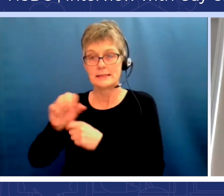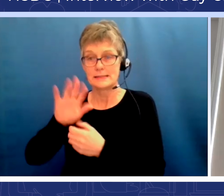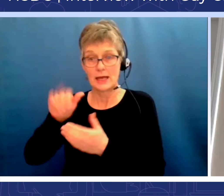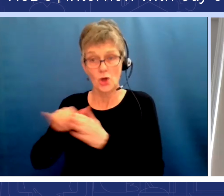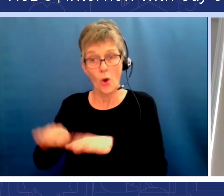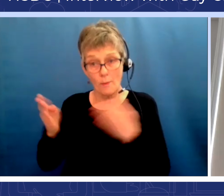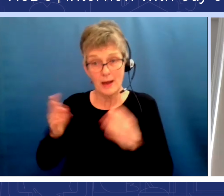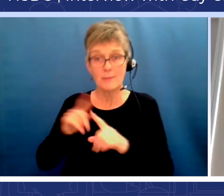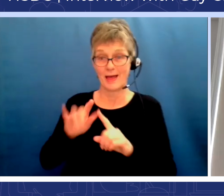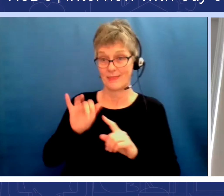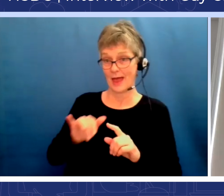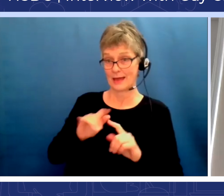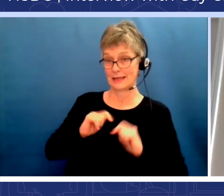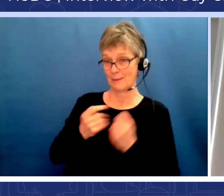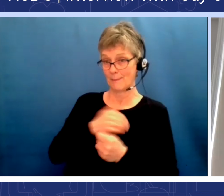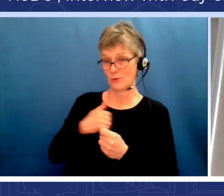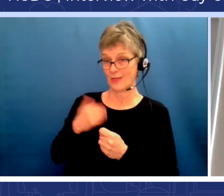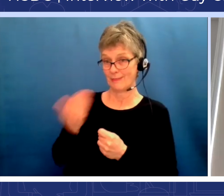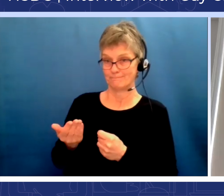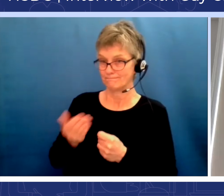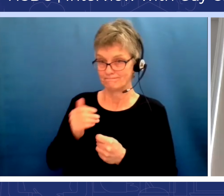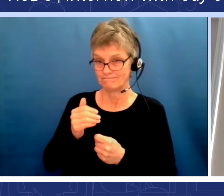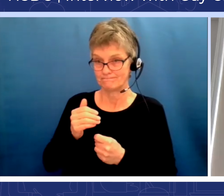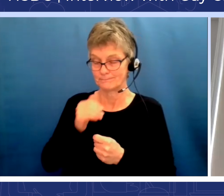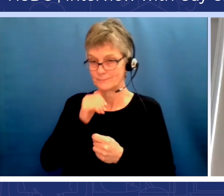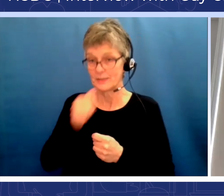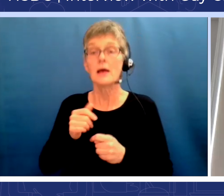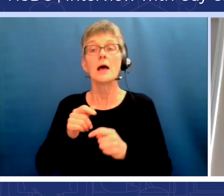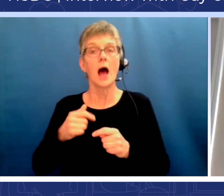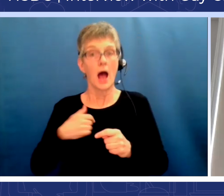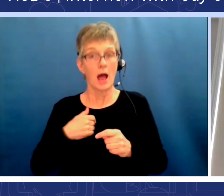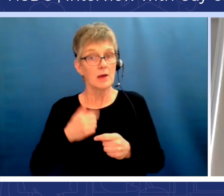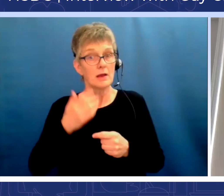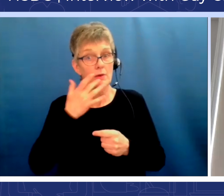I've had the privilege of working with this community with them being very well prepared and